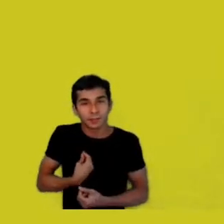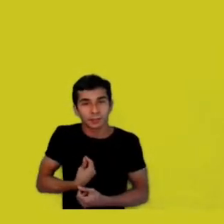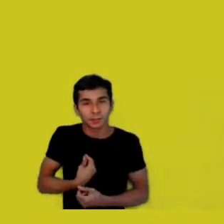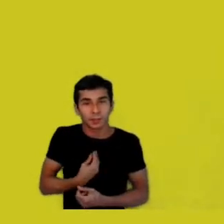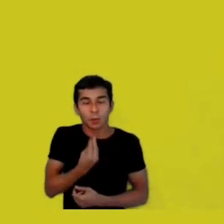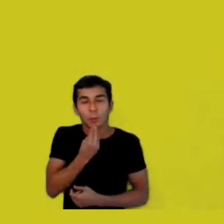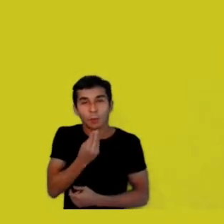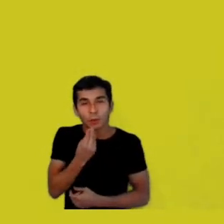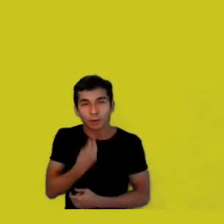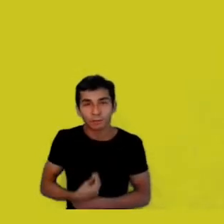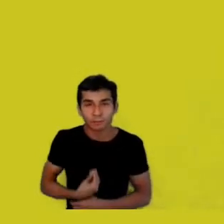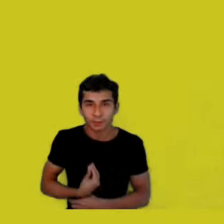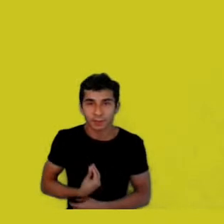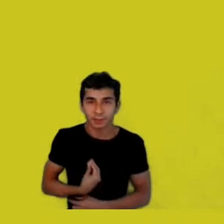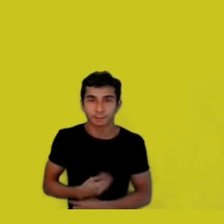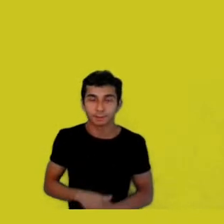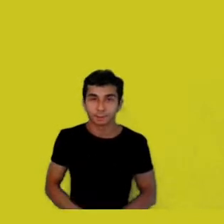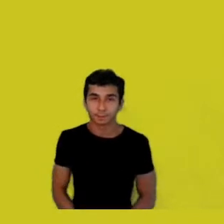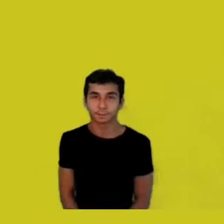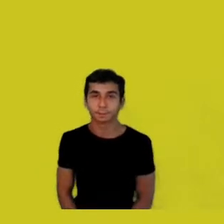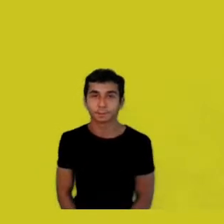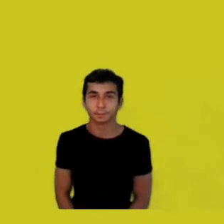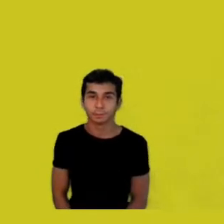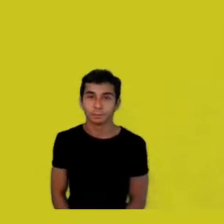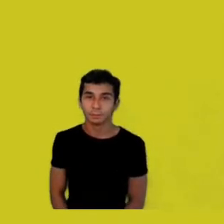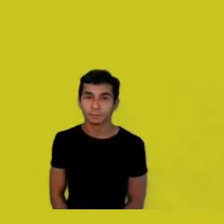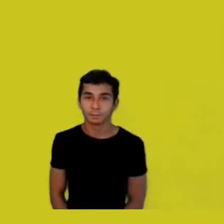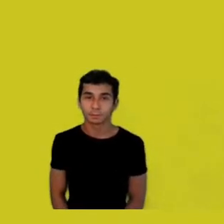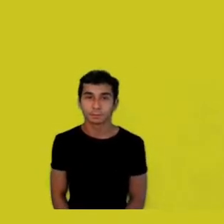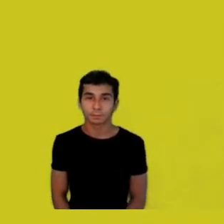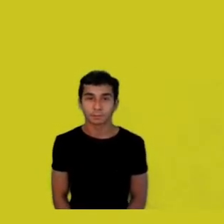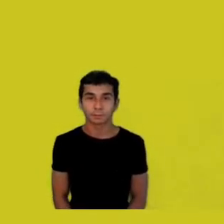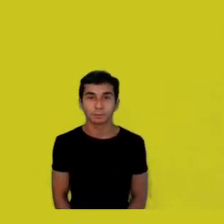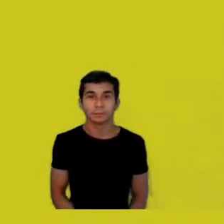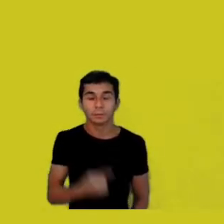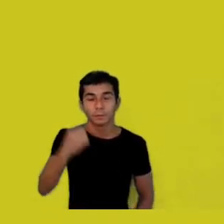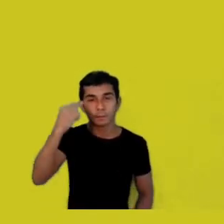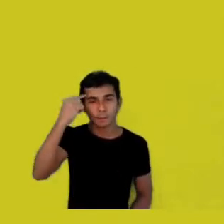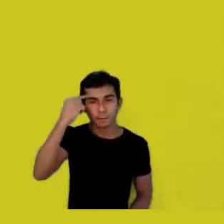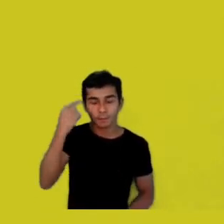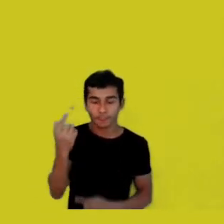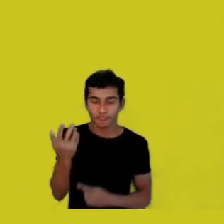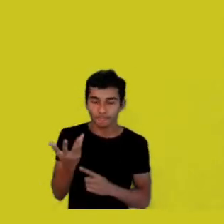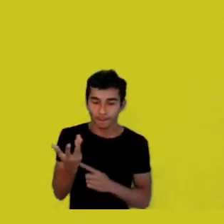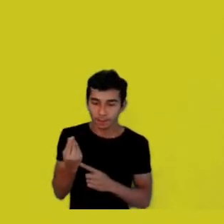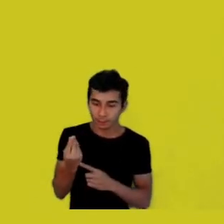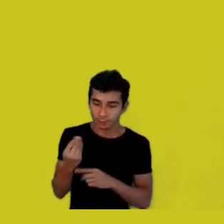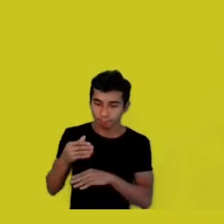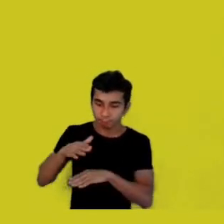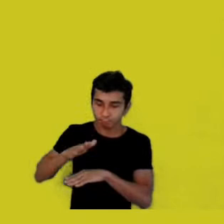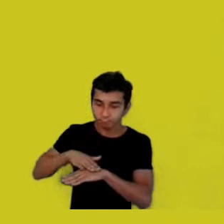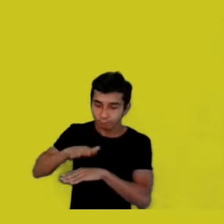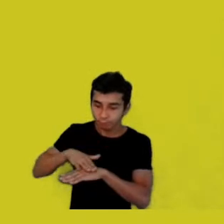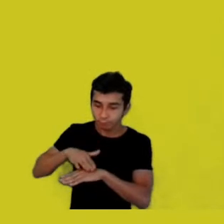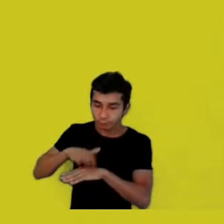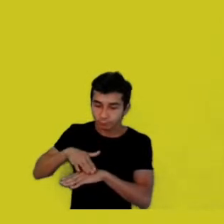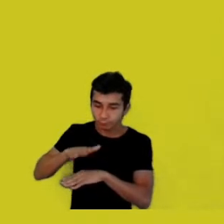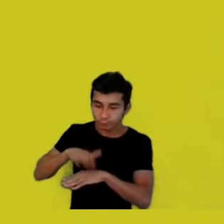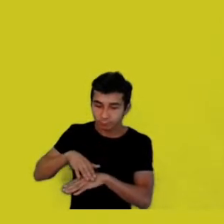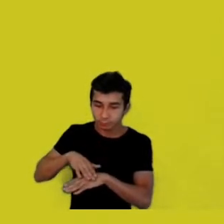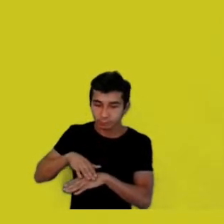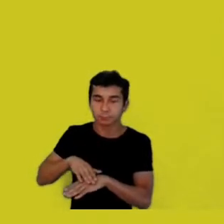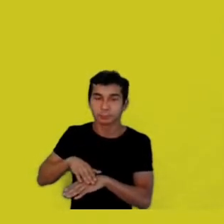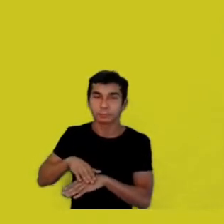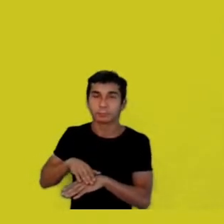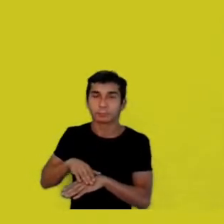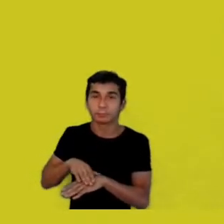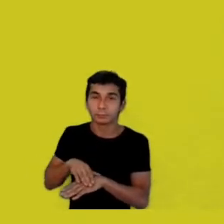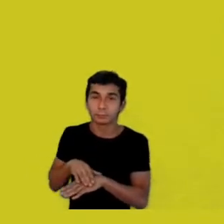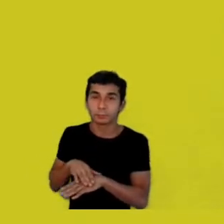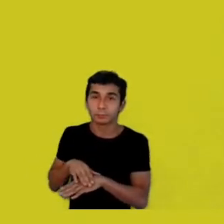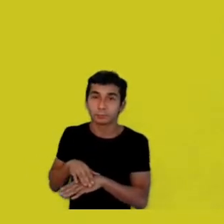I keep thinking that artistic practice can, indeed, uncompromised